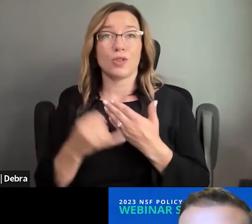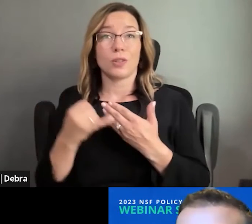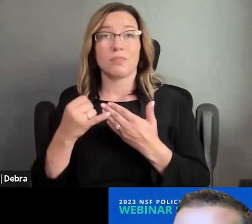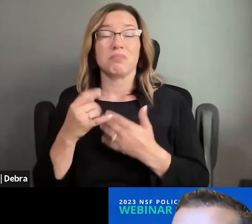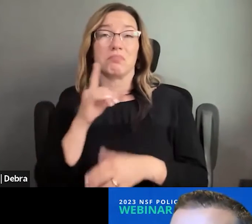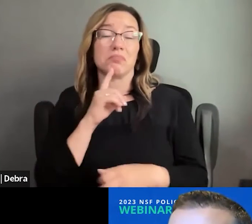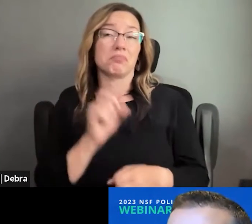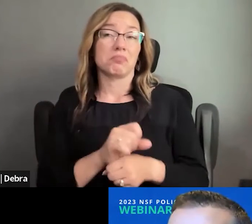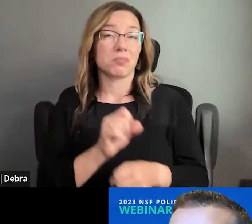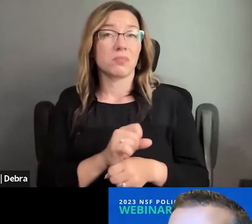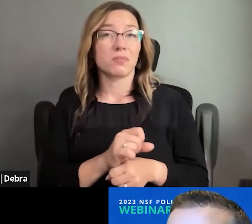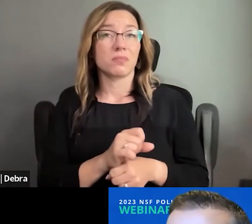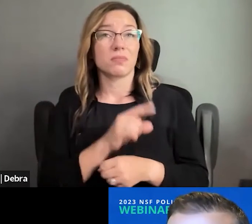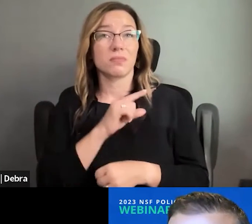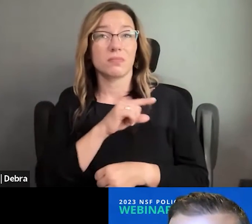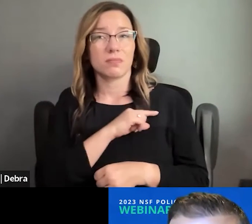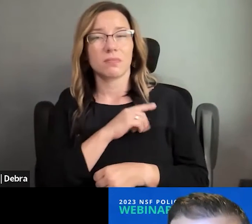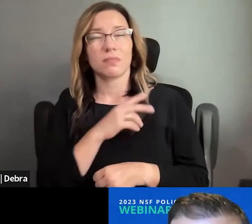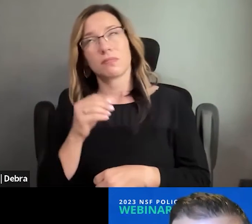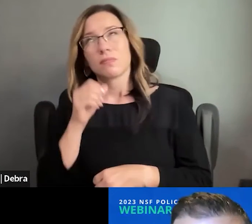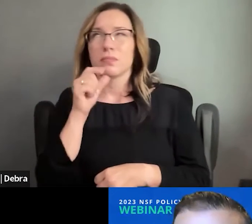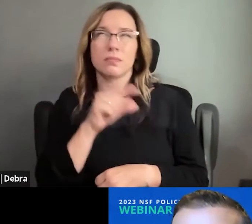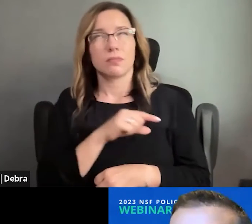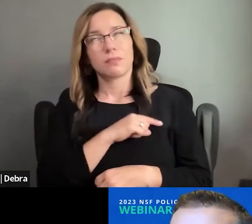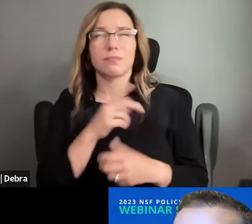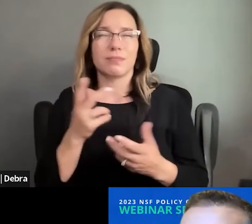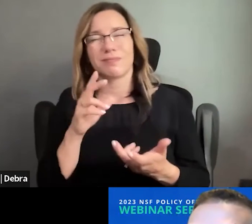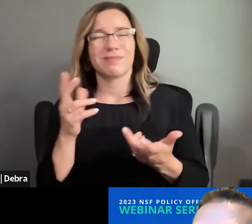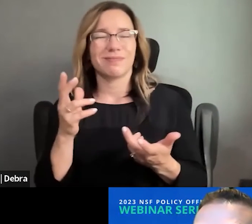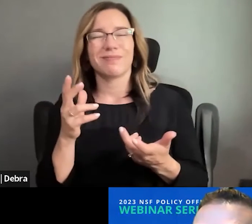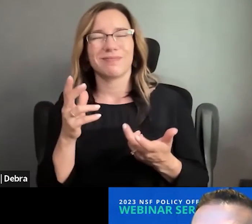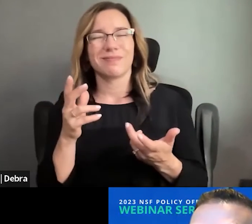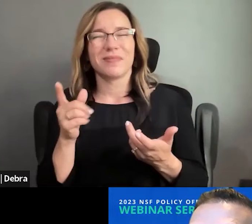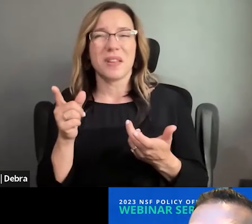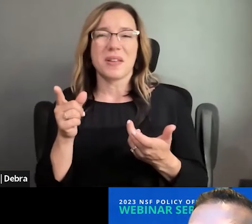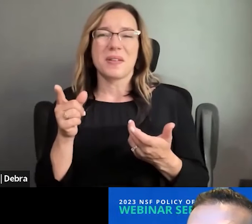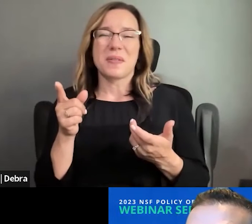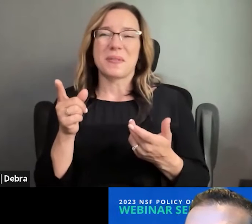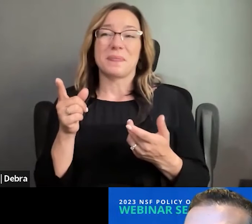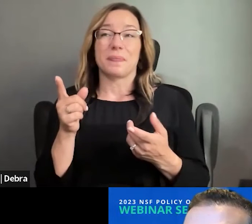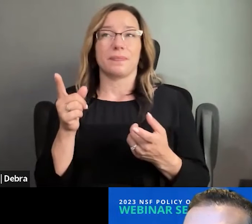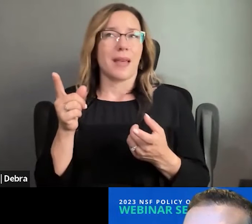eligibility and it's not eligibility, but because we get this question so very often,